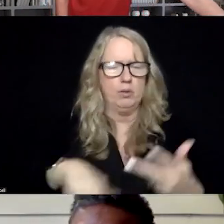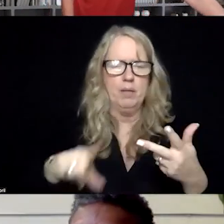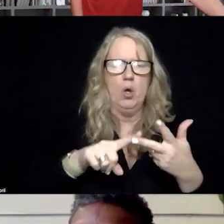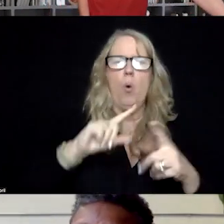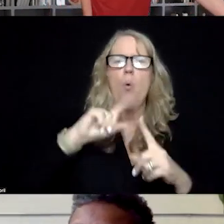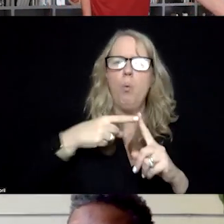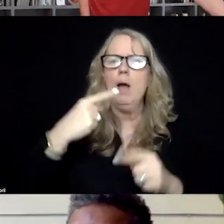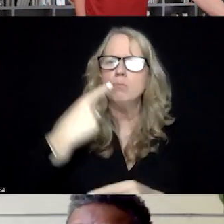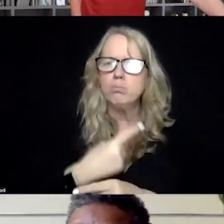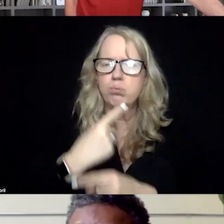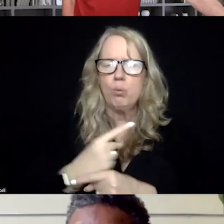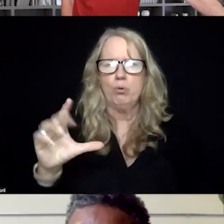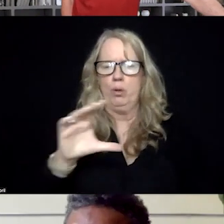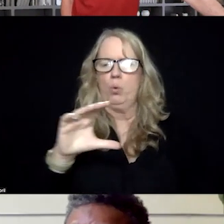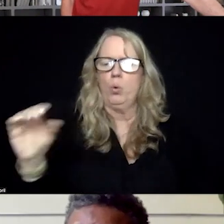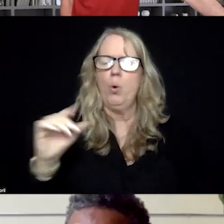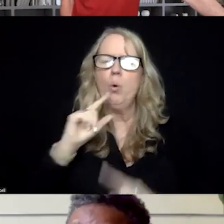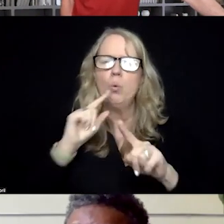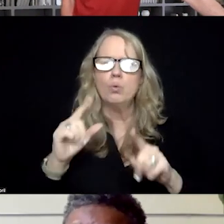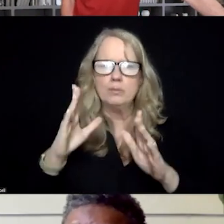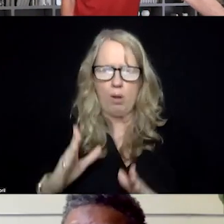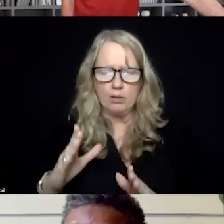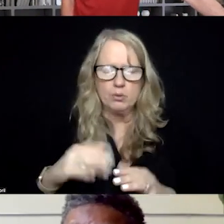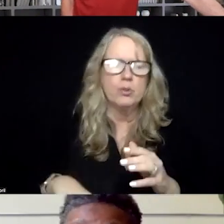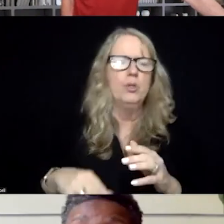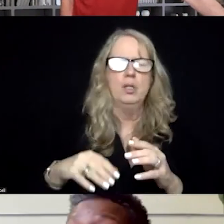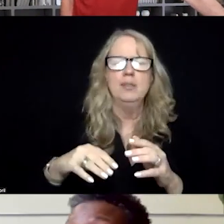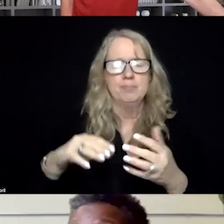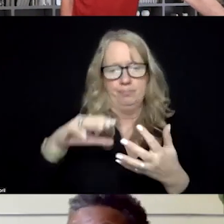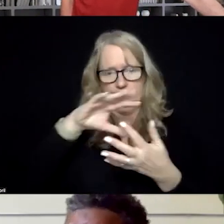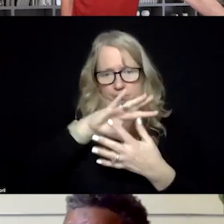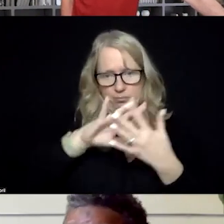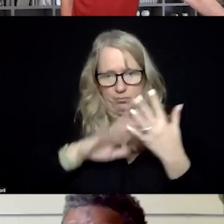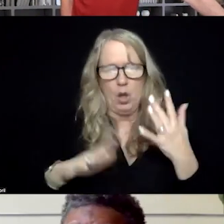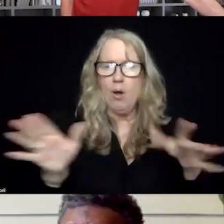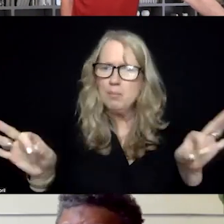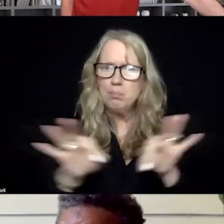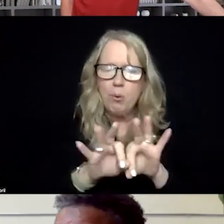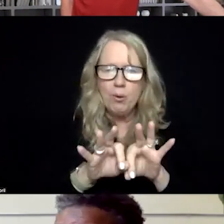A CO-RESPONSE. ALL OF THOSE ARE IMPORTANT. DEPENDING ON